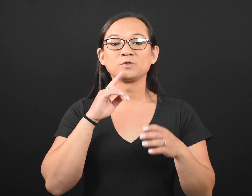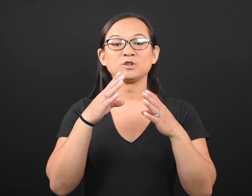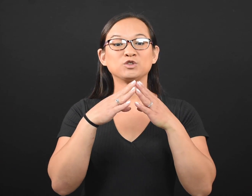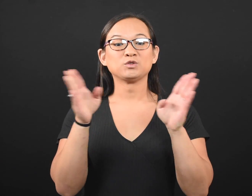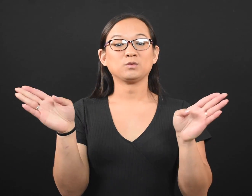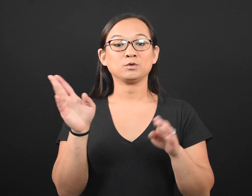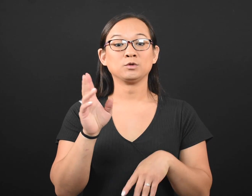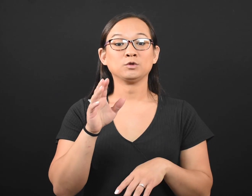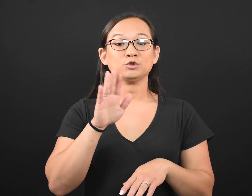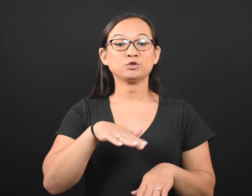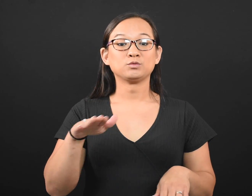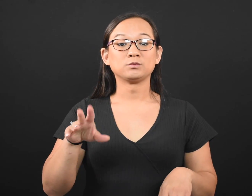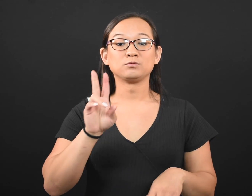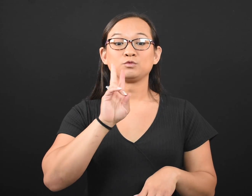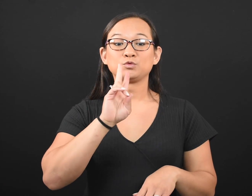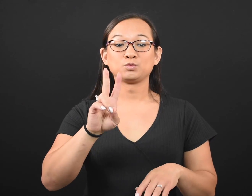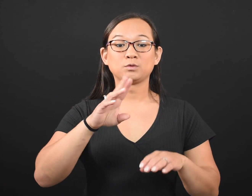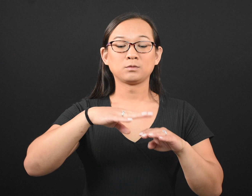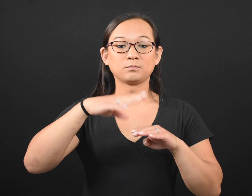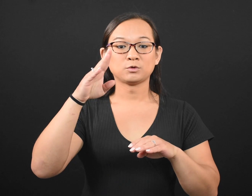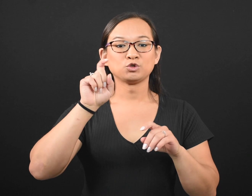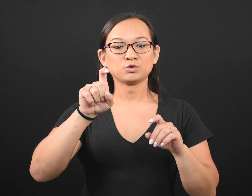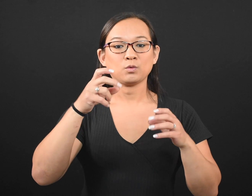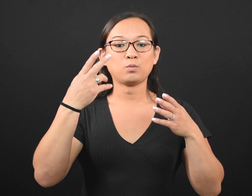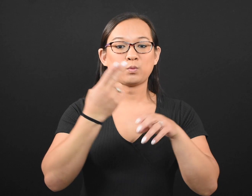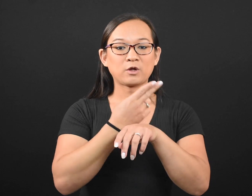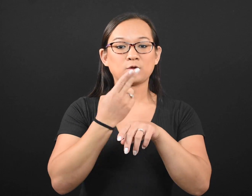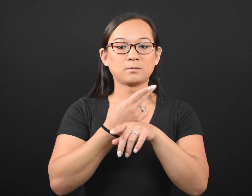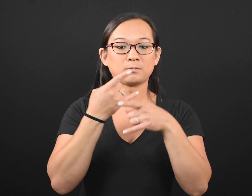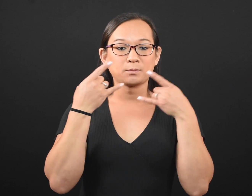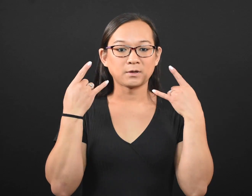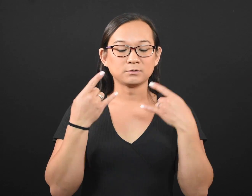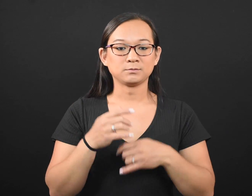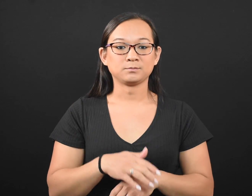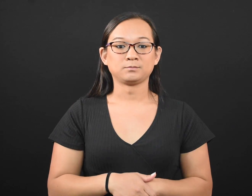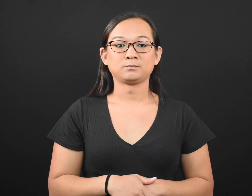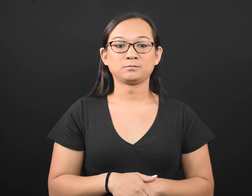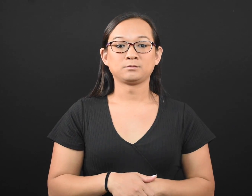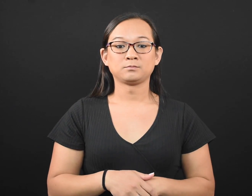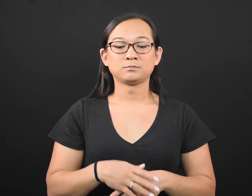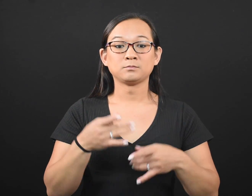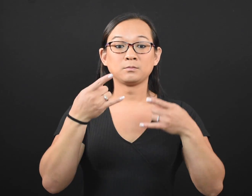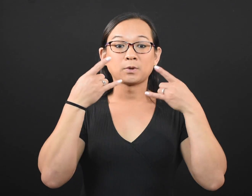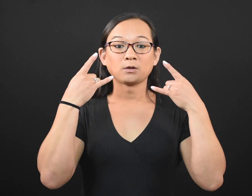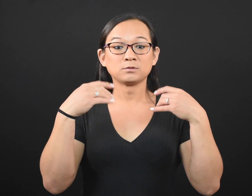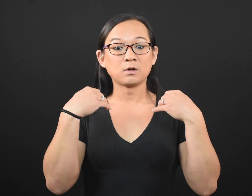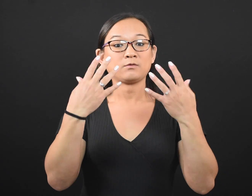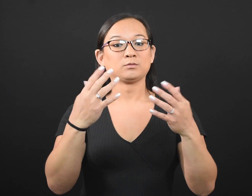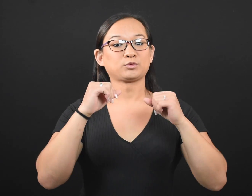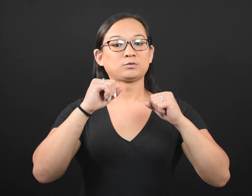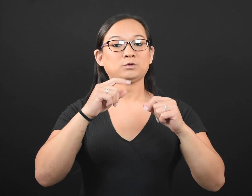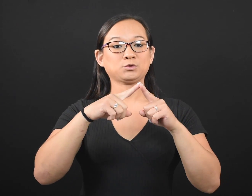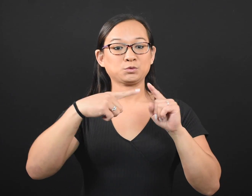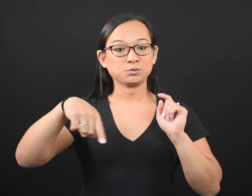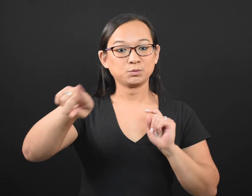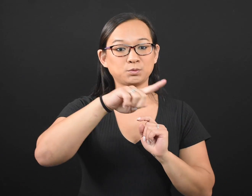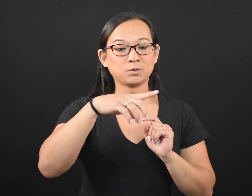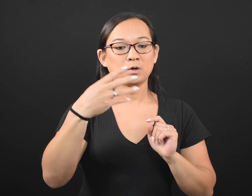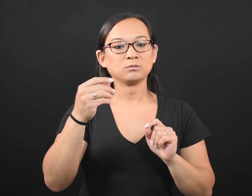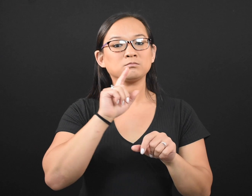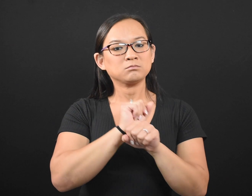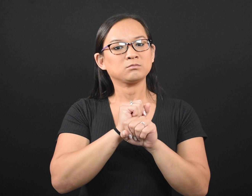In general, children 2 years and older should wear a mask. Masks offer some protection to you and are